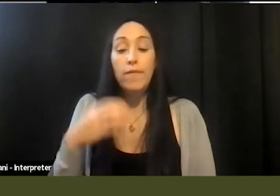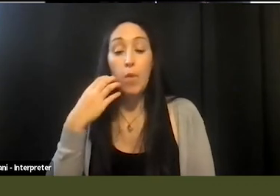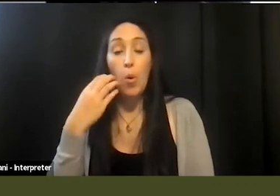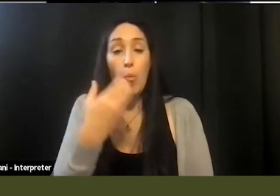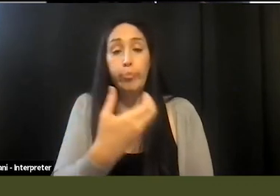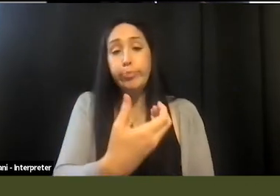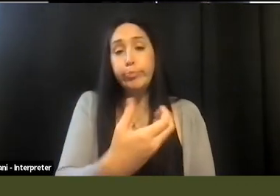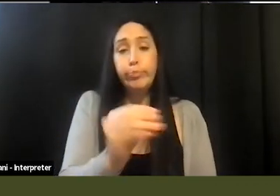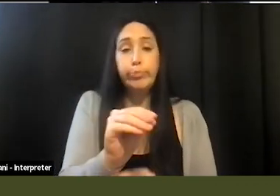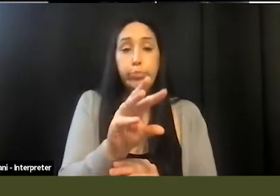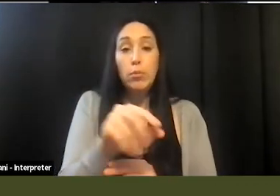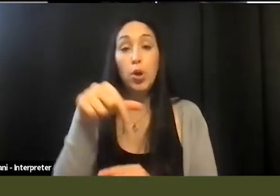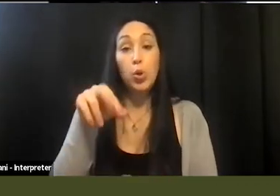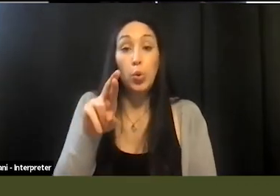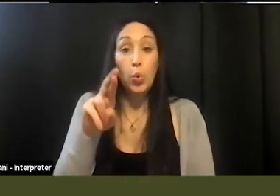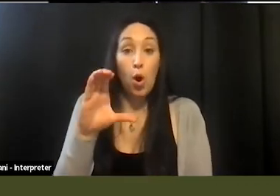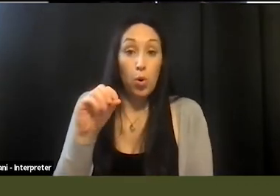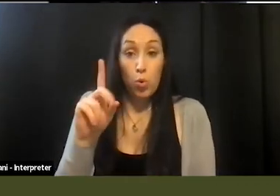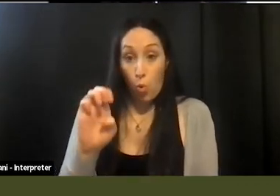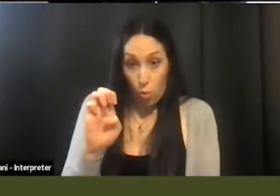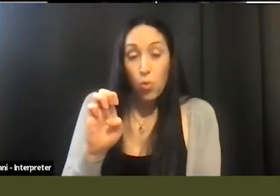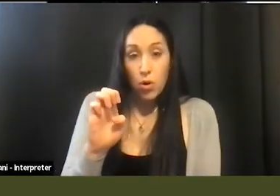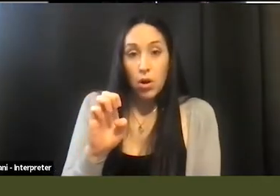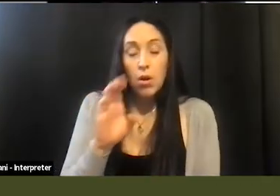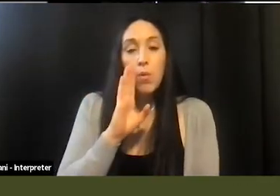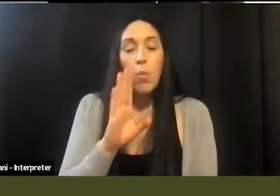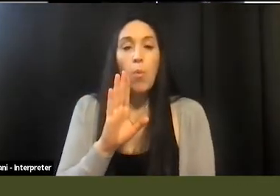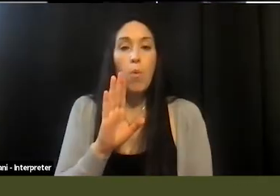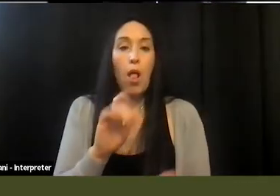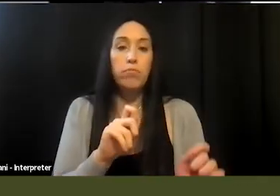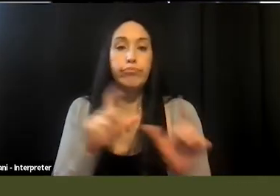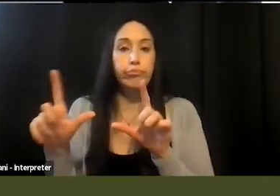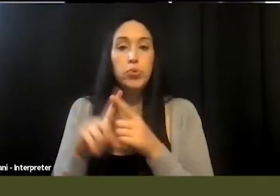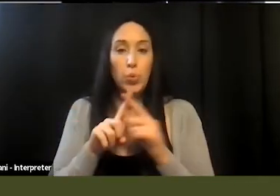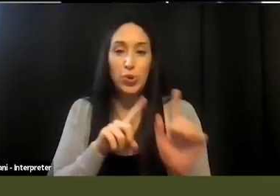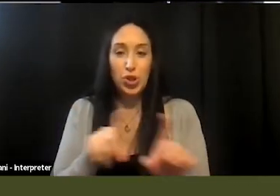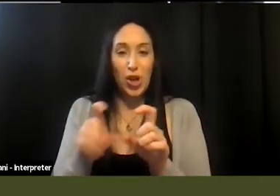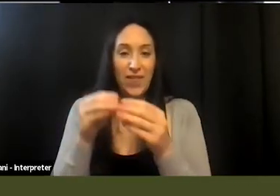to the screen on the QR code and it should take you to the survey as well.